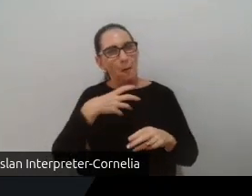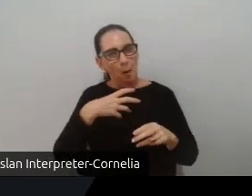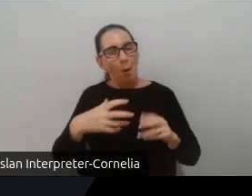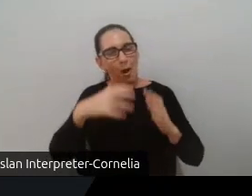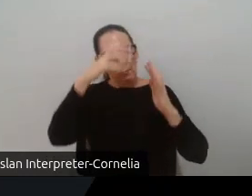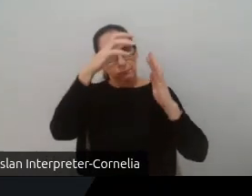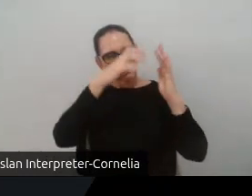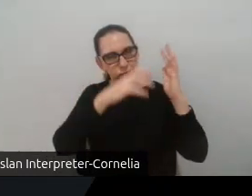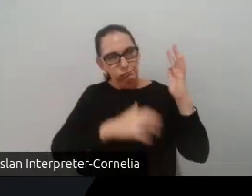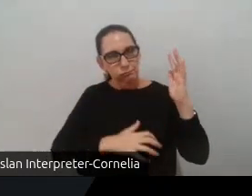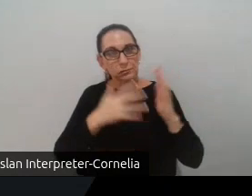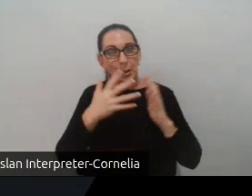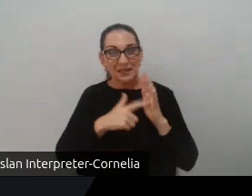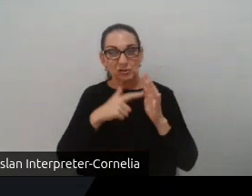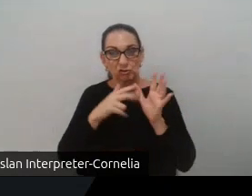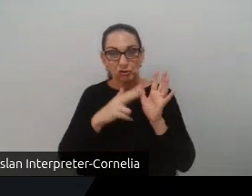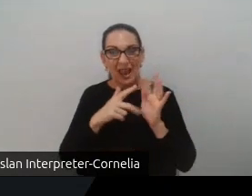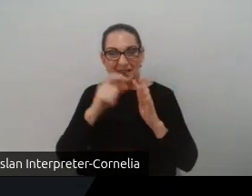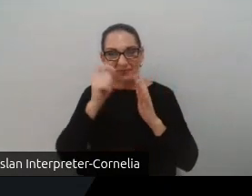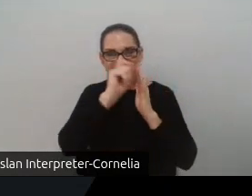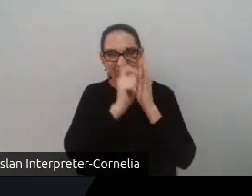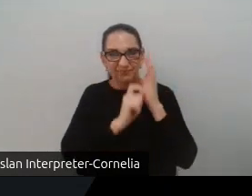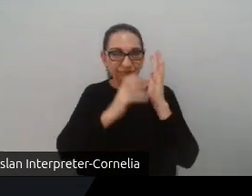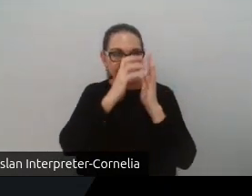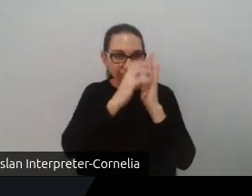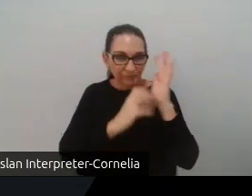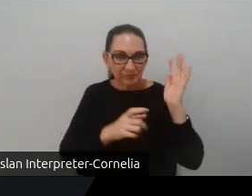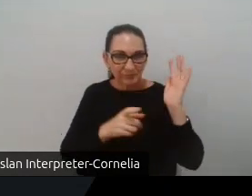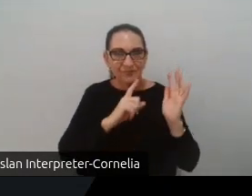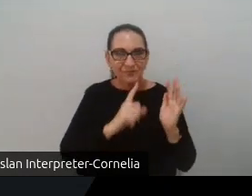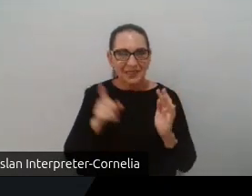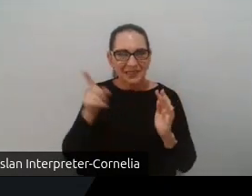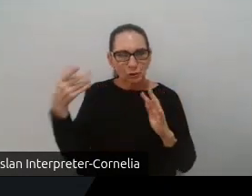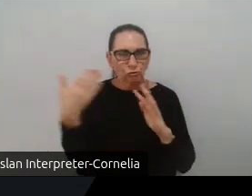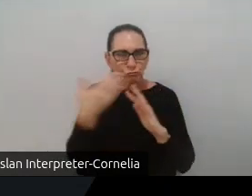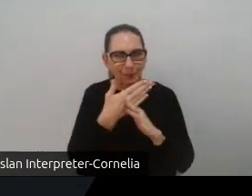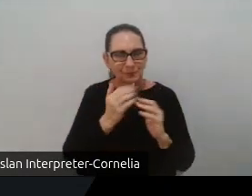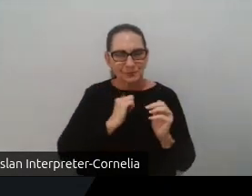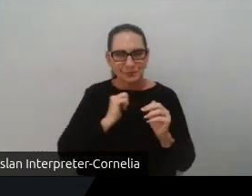she Jane here has provided for example that he has interrupted her at work several times. She's